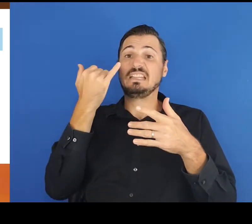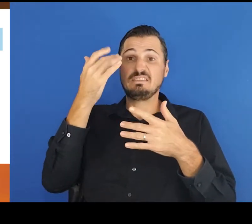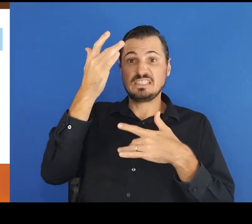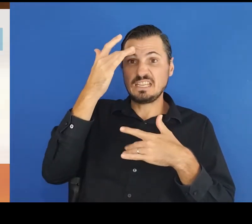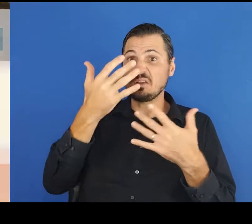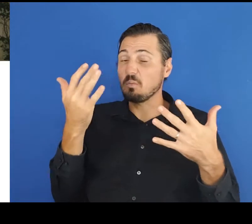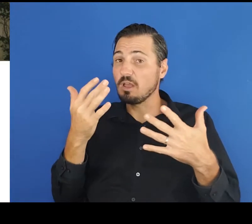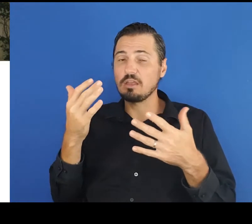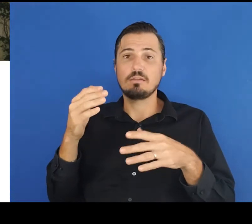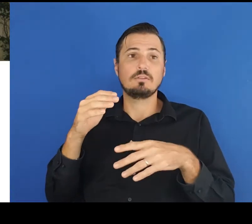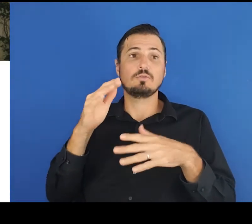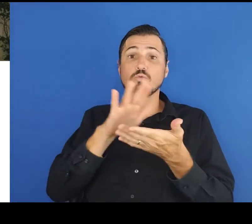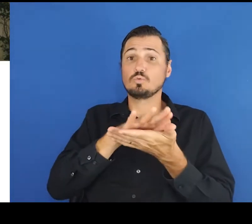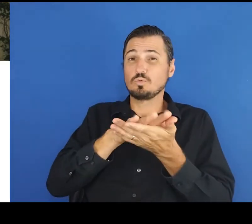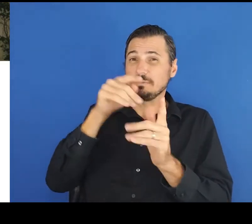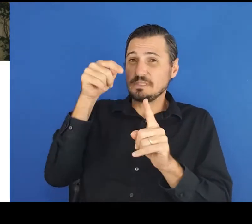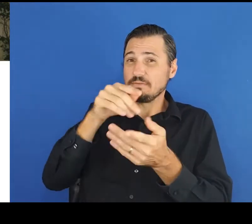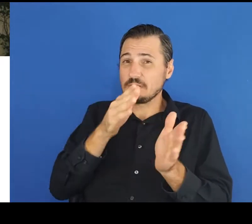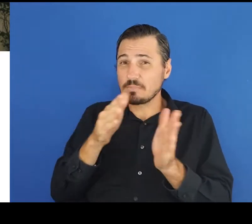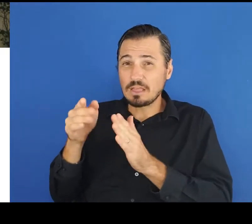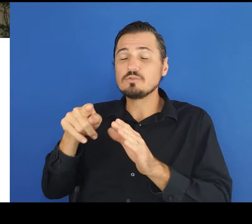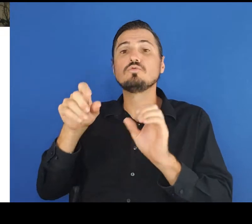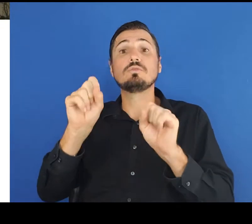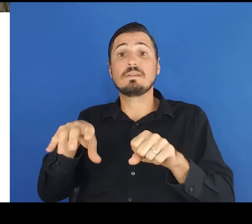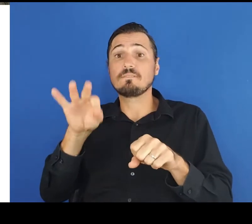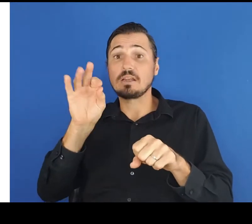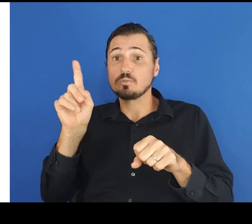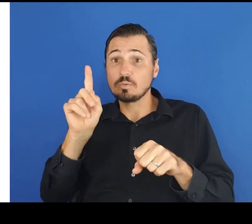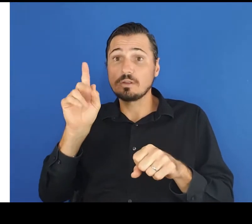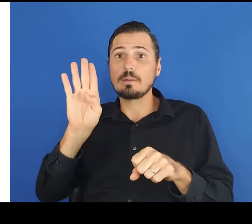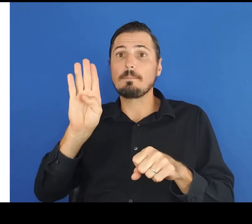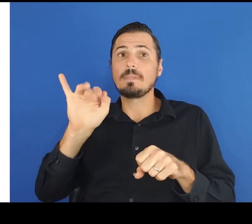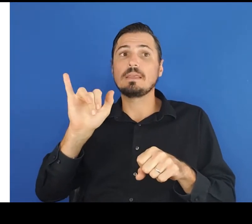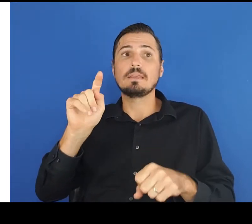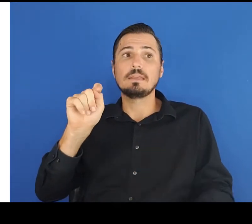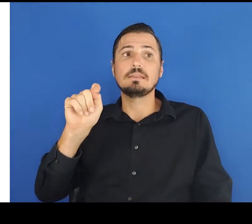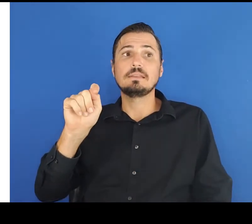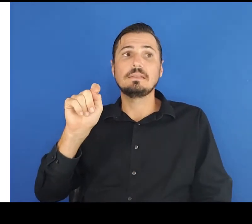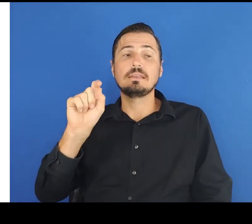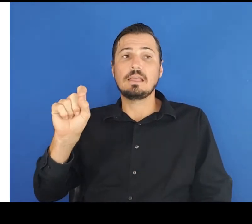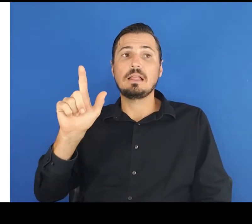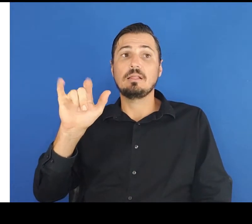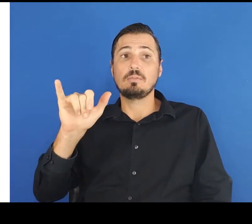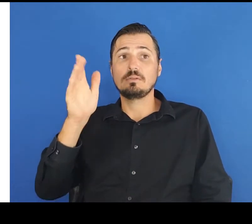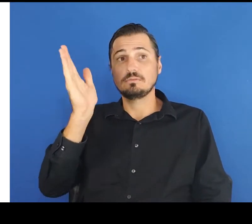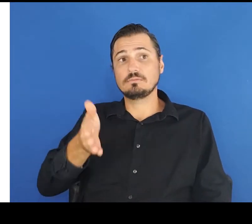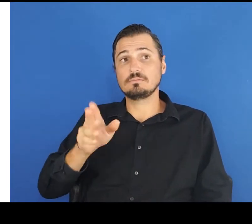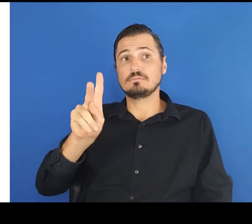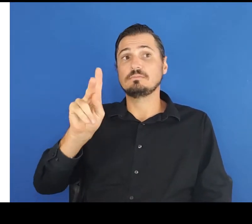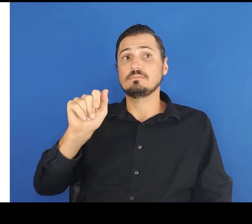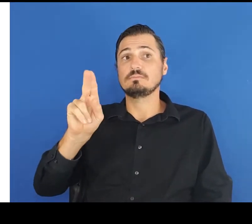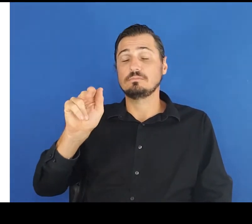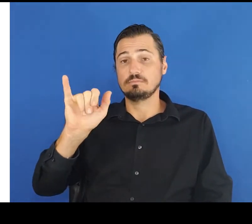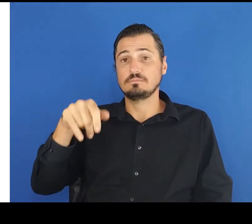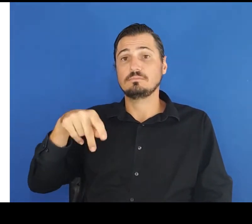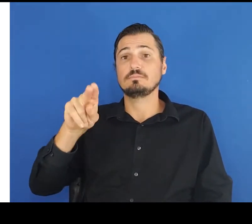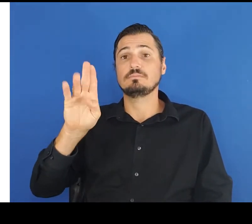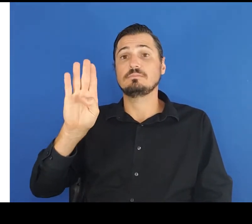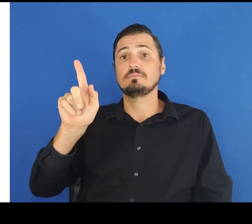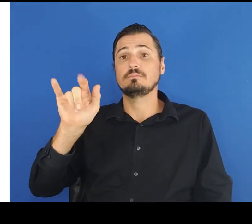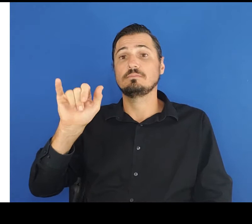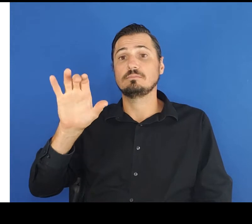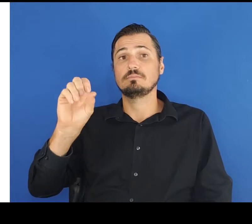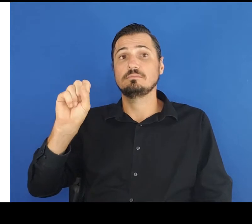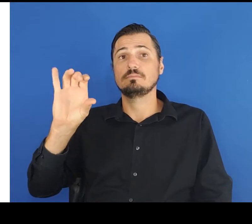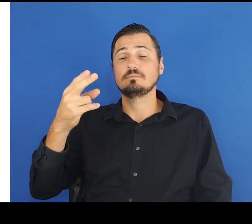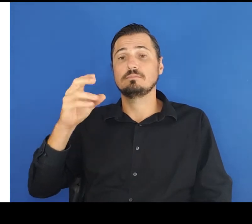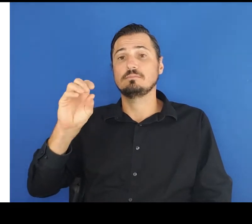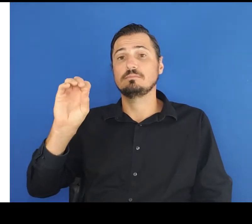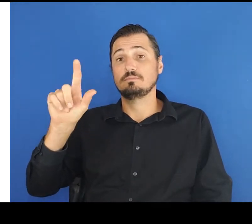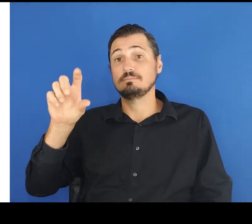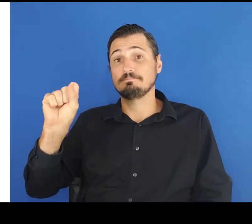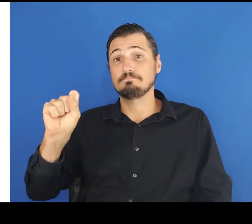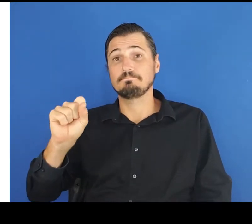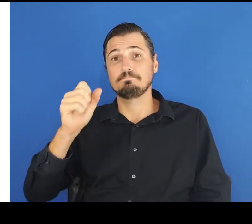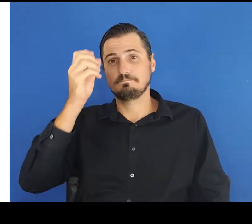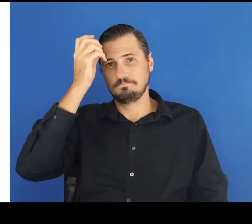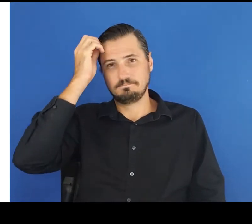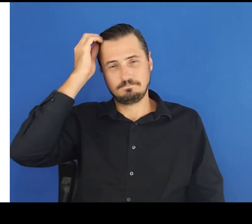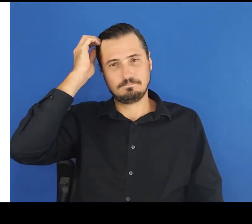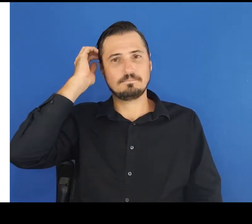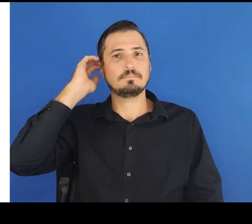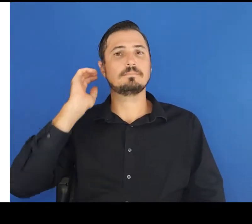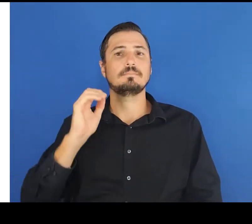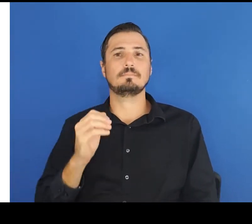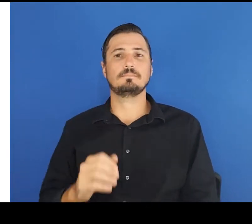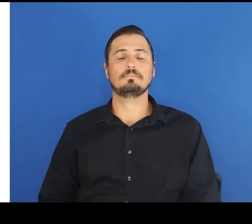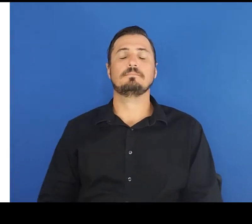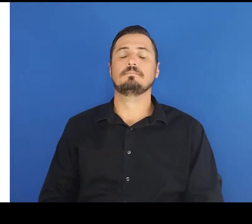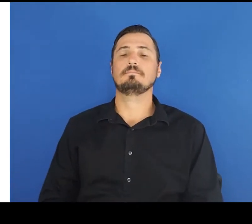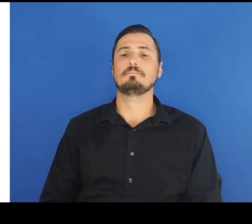can be found on the Kaua’i Public School Launch page at bit.ly/kauaipublicschools